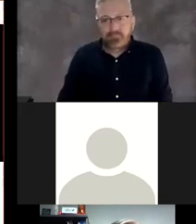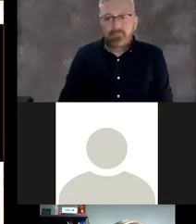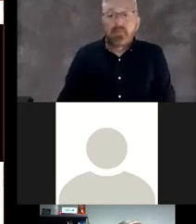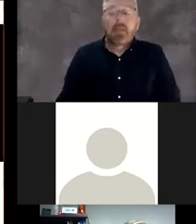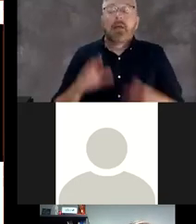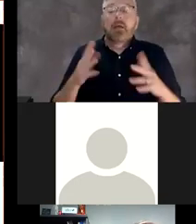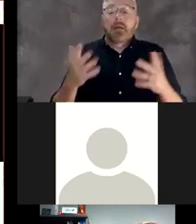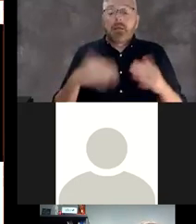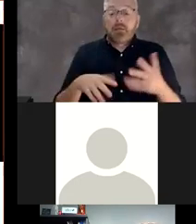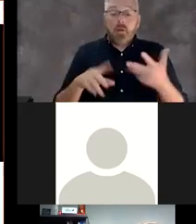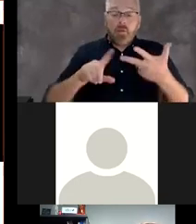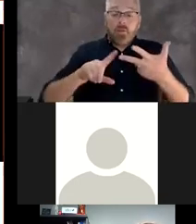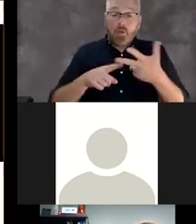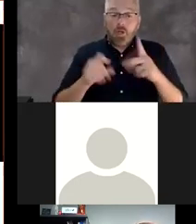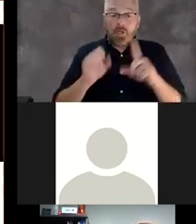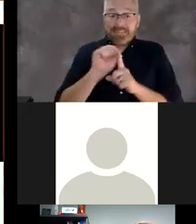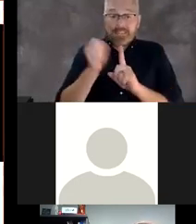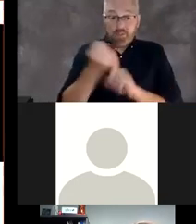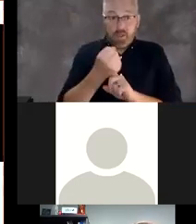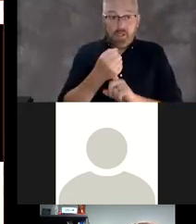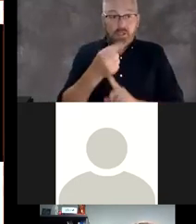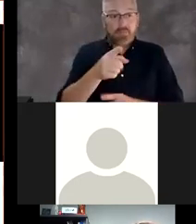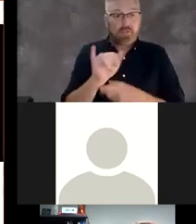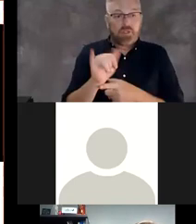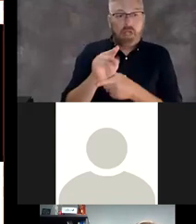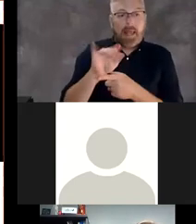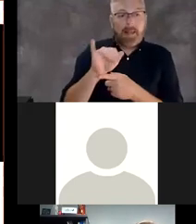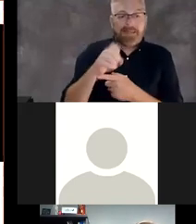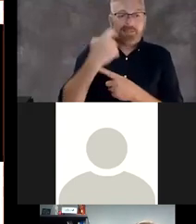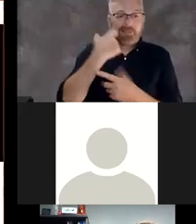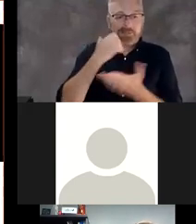NUMBER 2. JAMIE JUST TURNED 18, ALEX IS